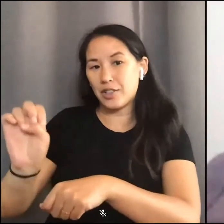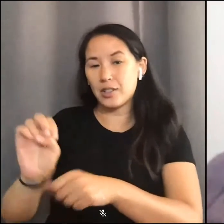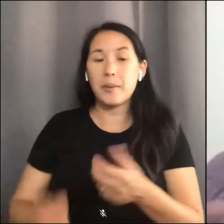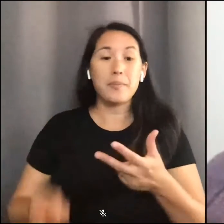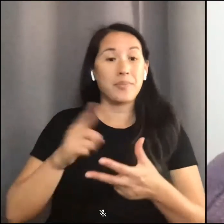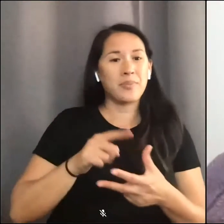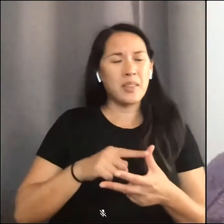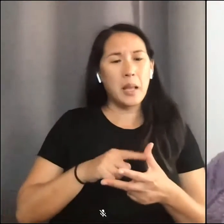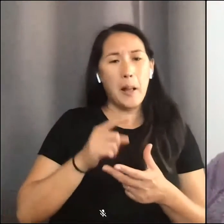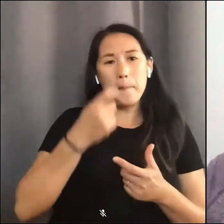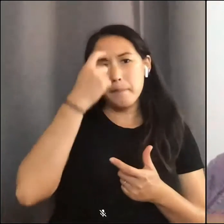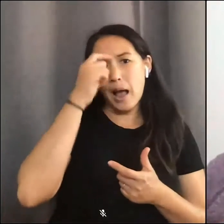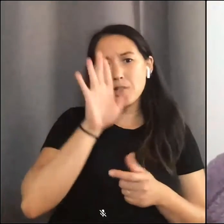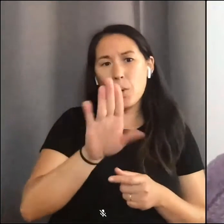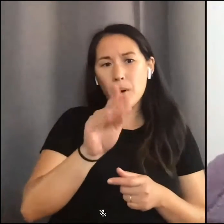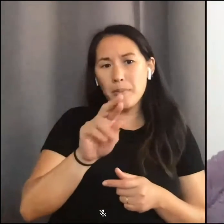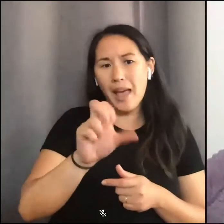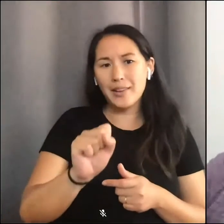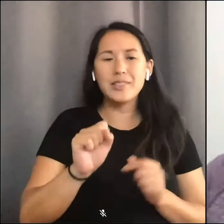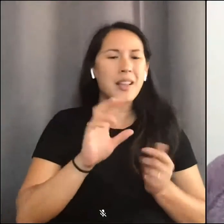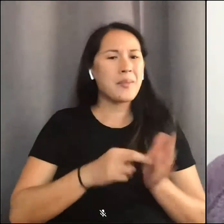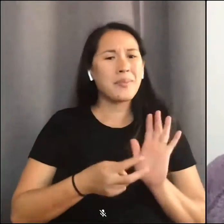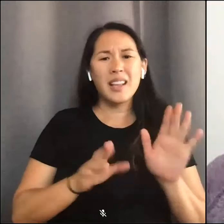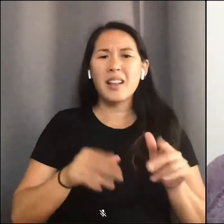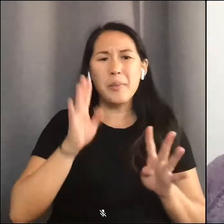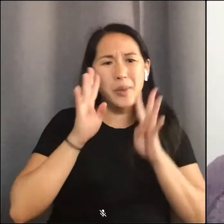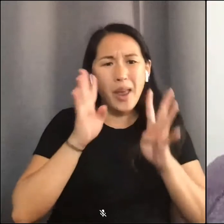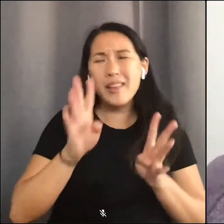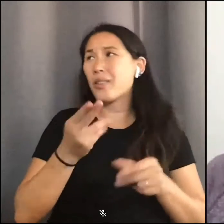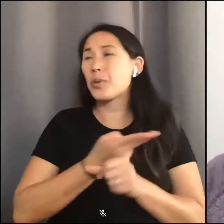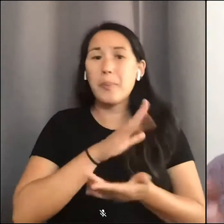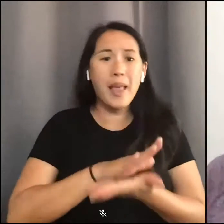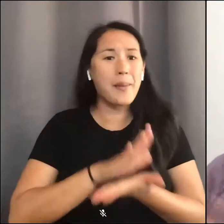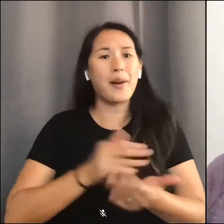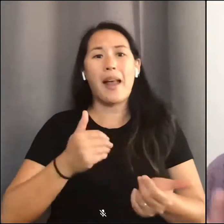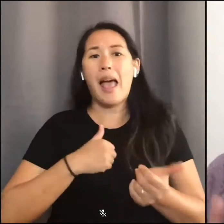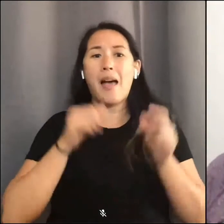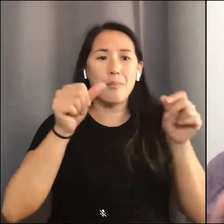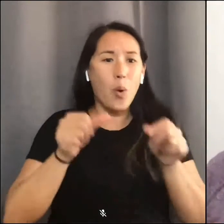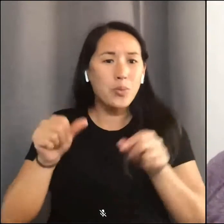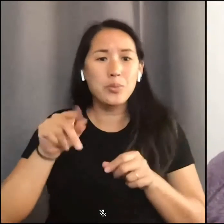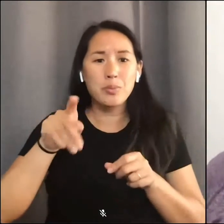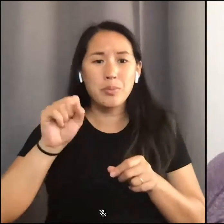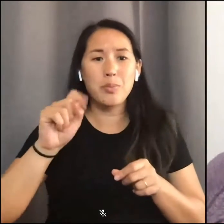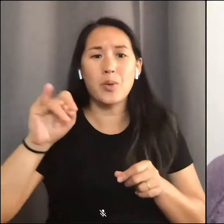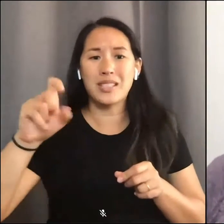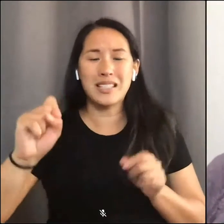it get creative get a couple sheets of paper use a post-it notes whatever brings you joy to create